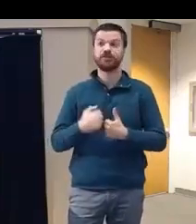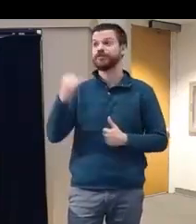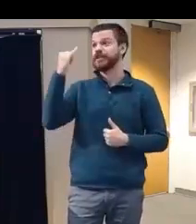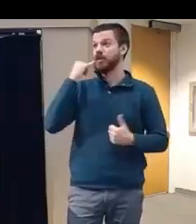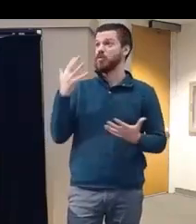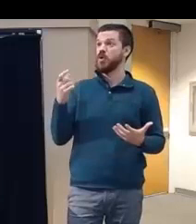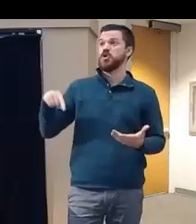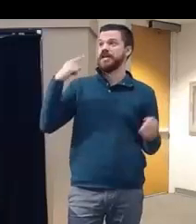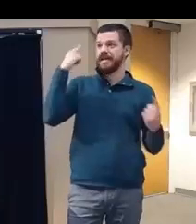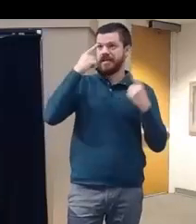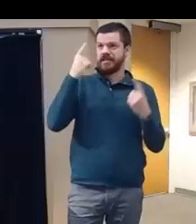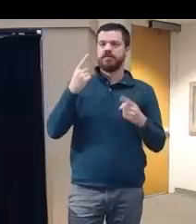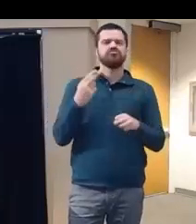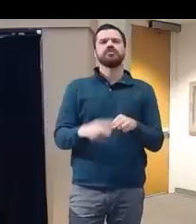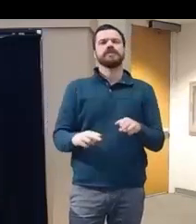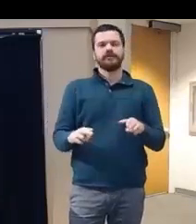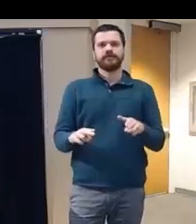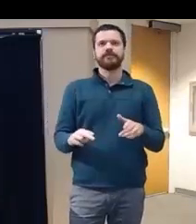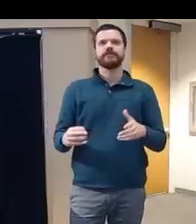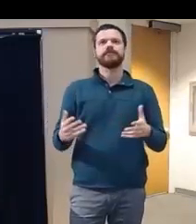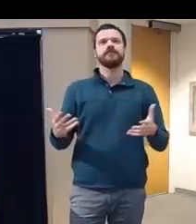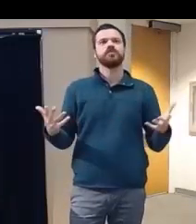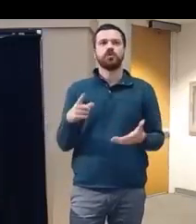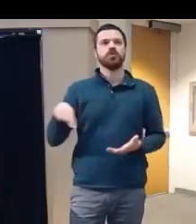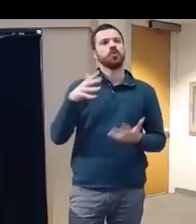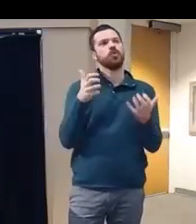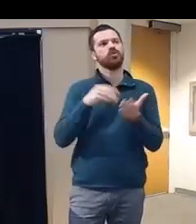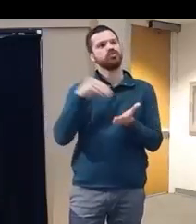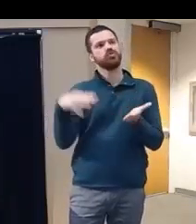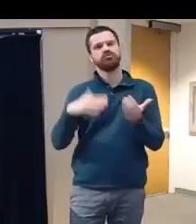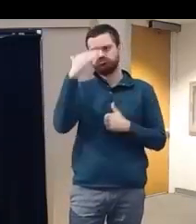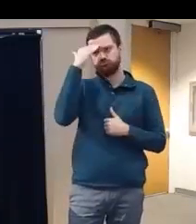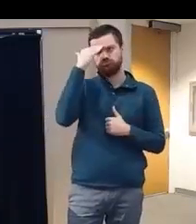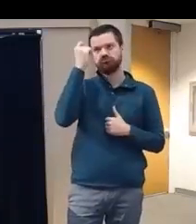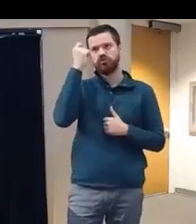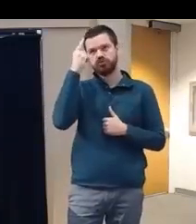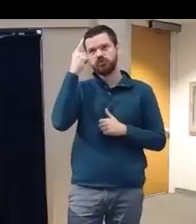to think just real briefly what would you want students to know and to walk away with their